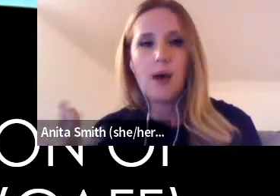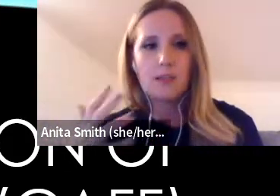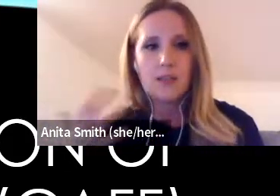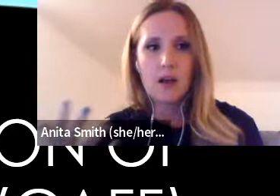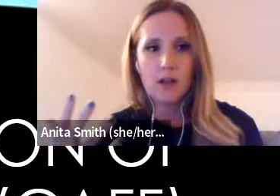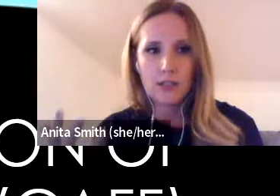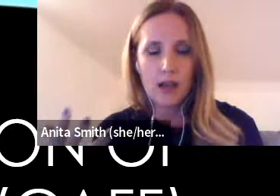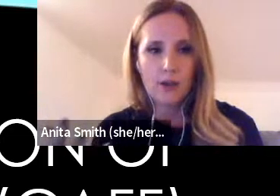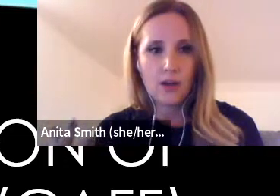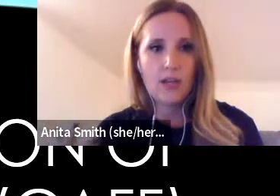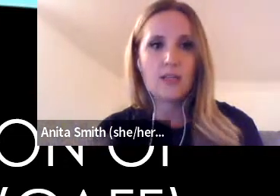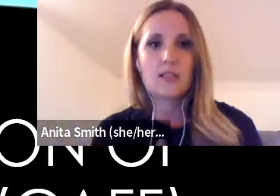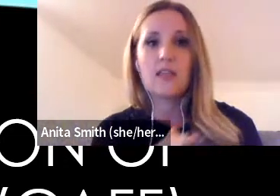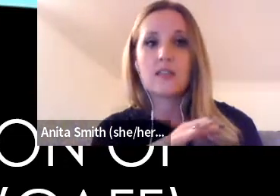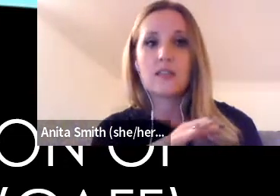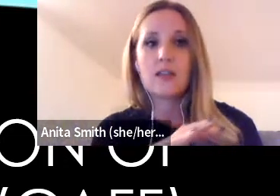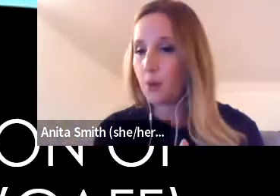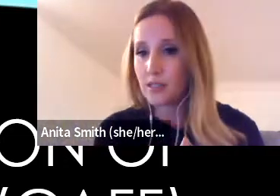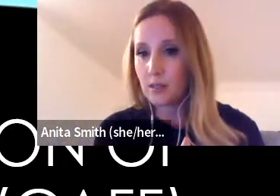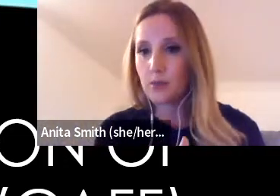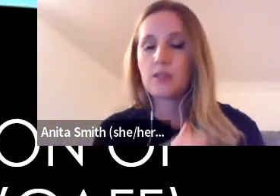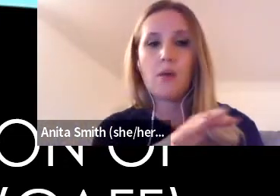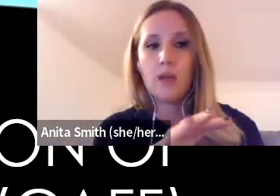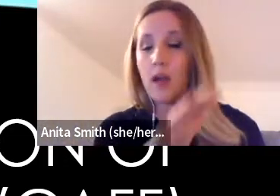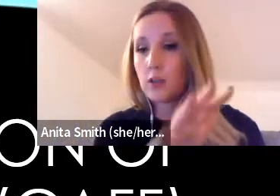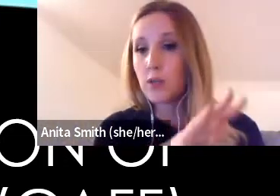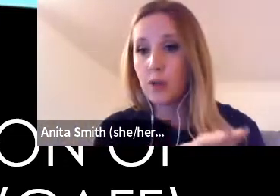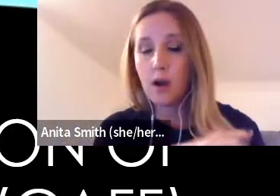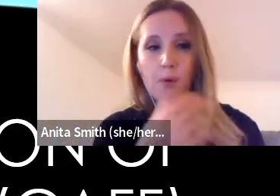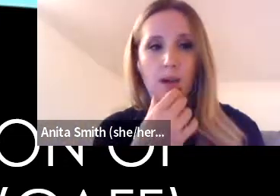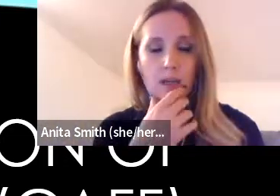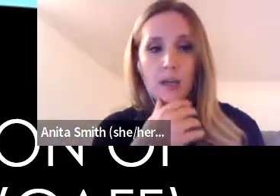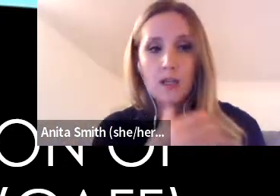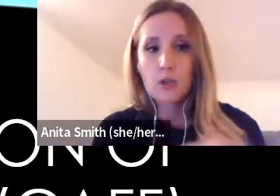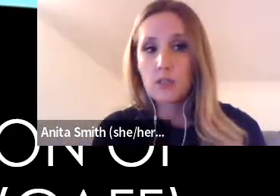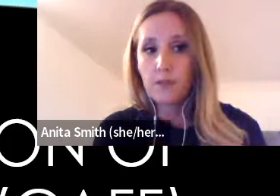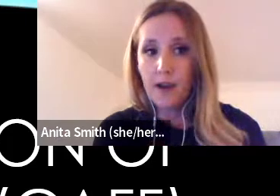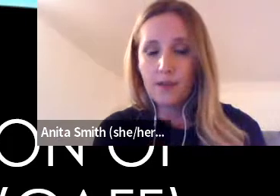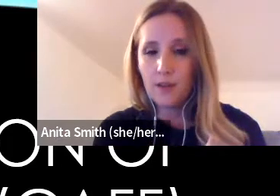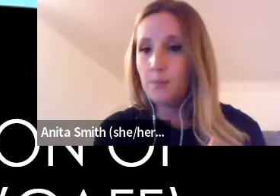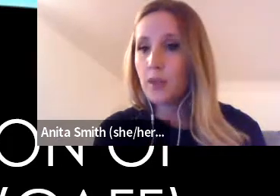that binds us all together is these guiding principles under which we operate. So there's five of them.